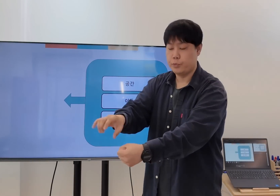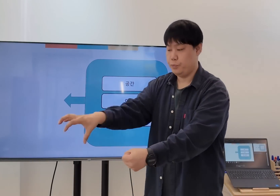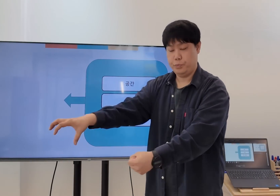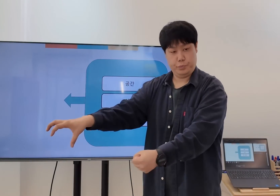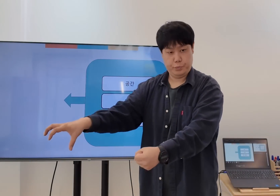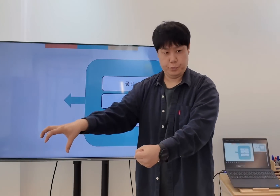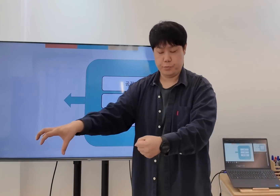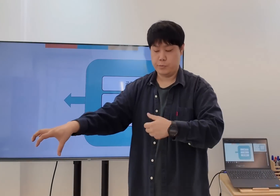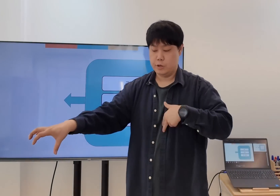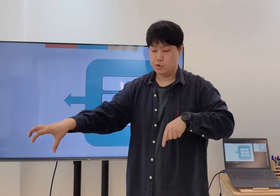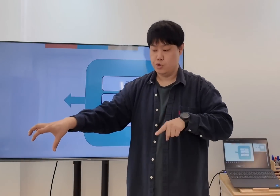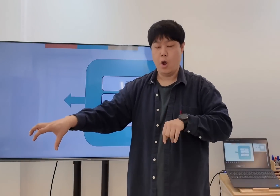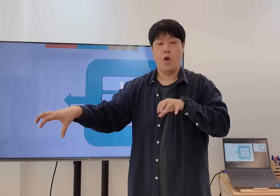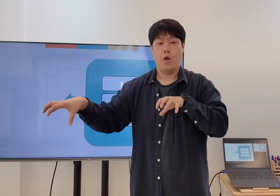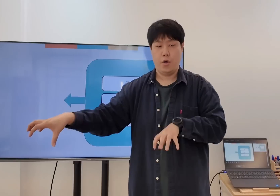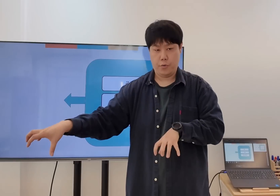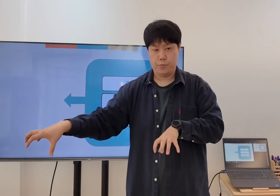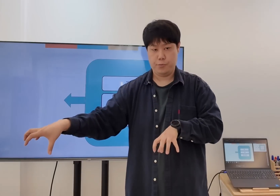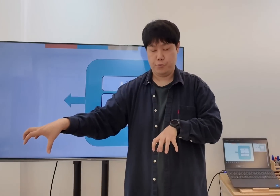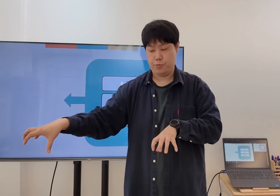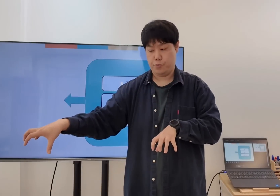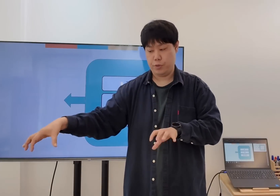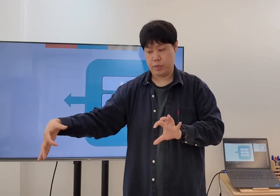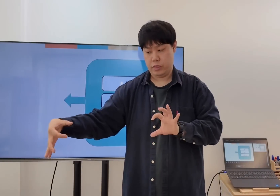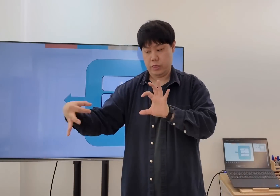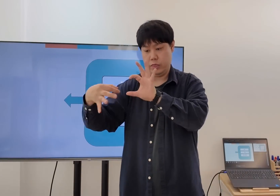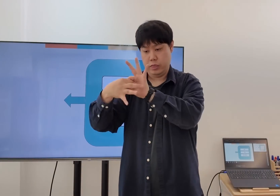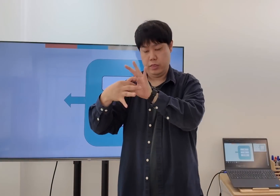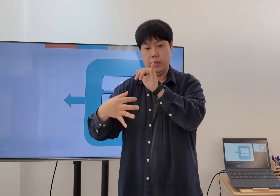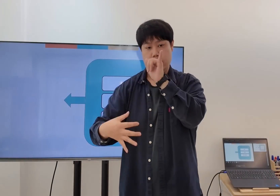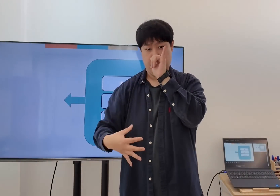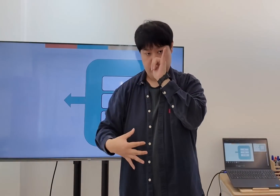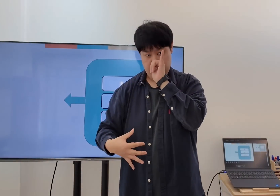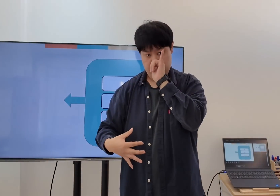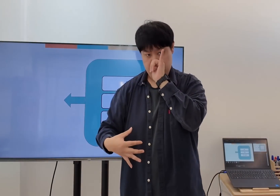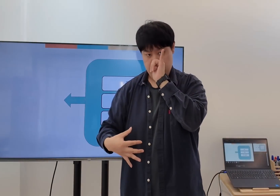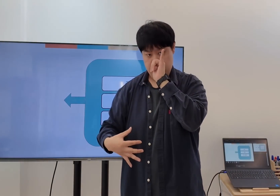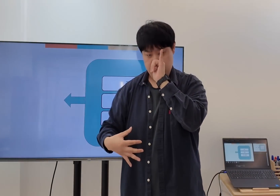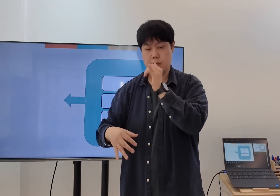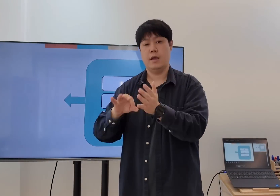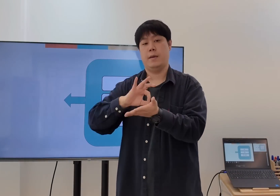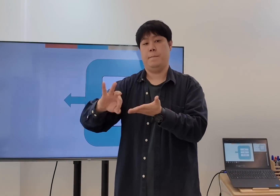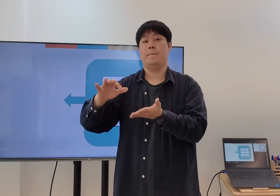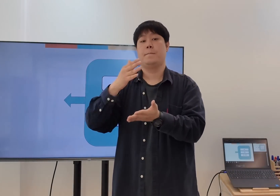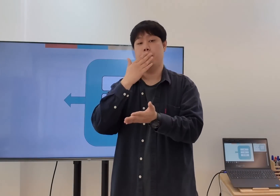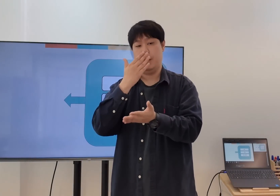It's your opponent.. The two are related.